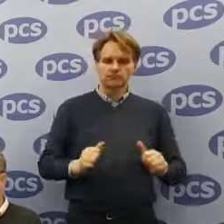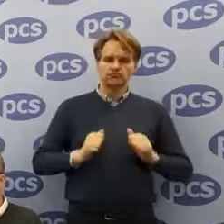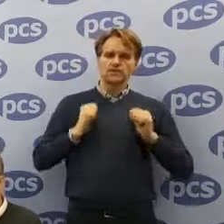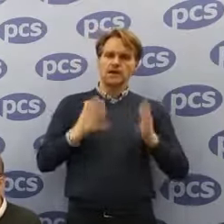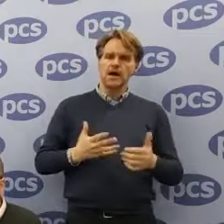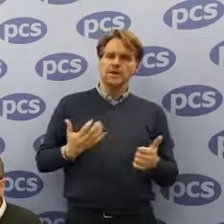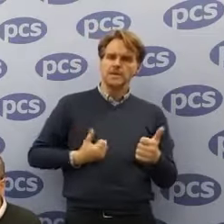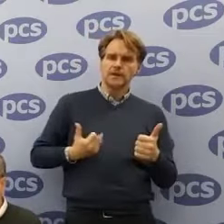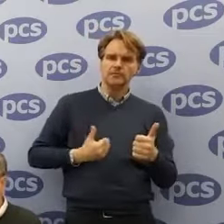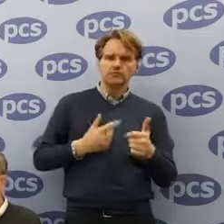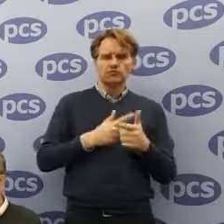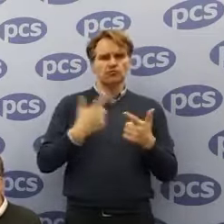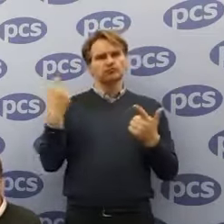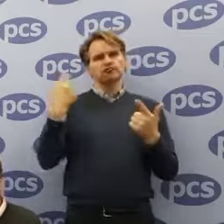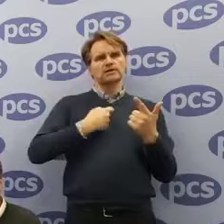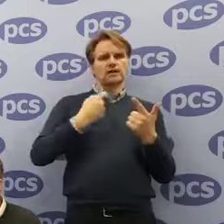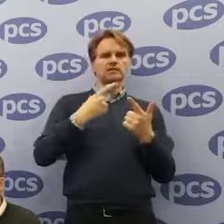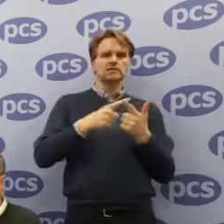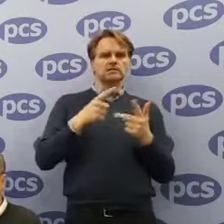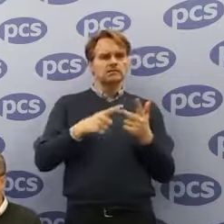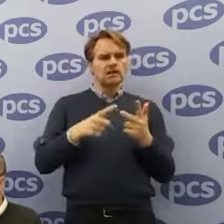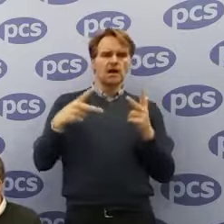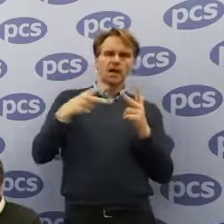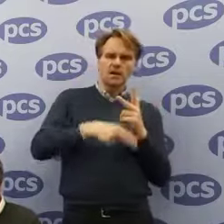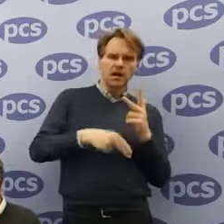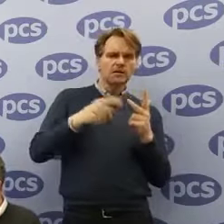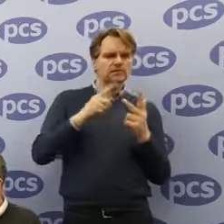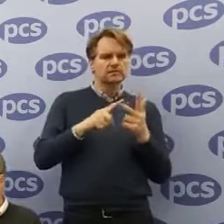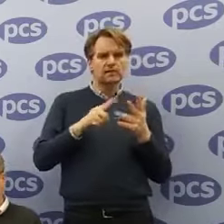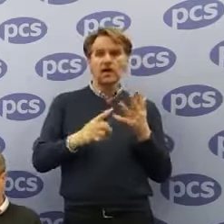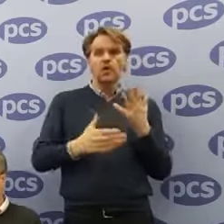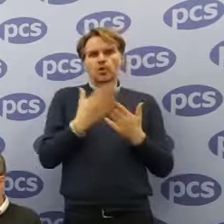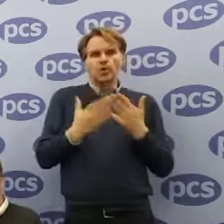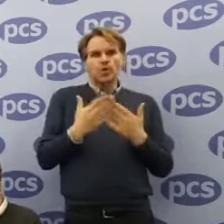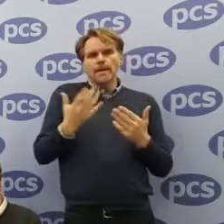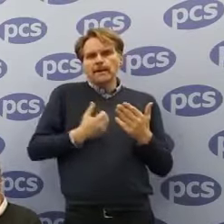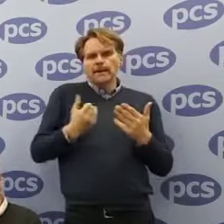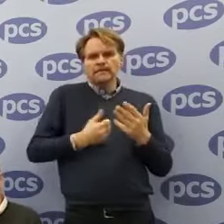everything else, you know, austerity, a new welfare system, it's very difficult to